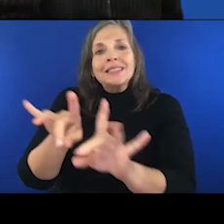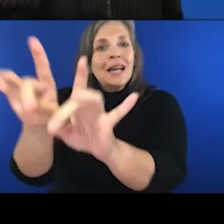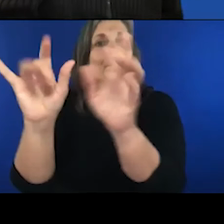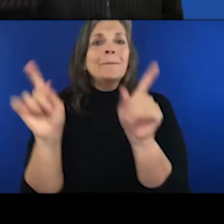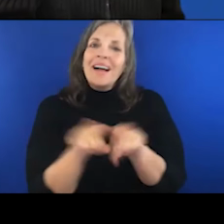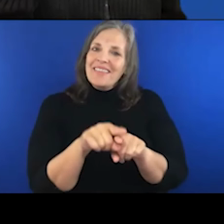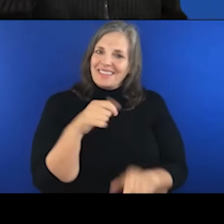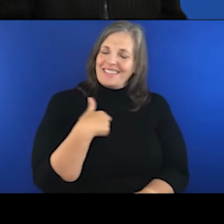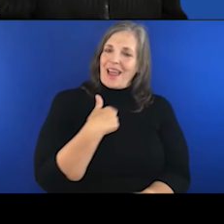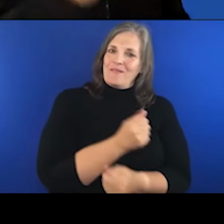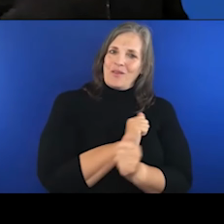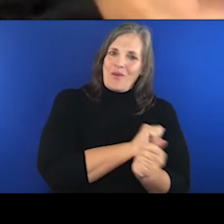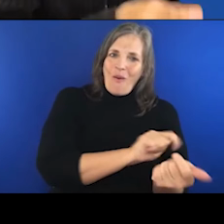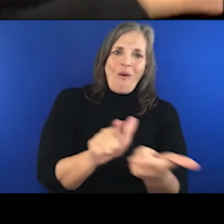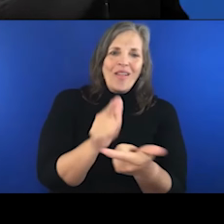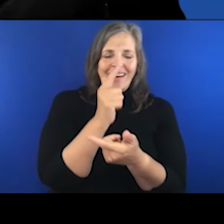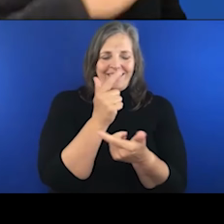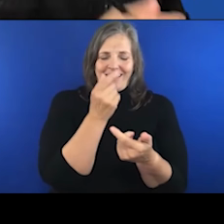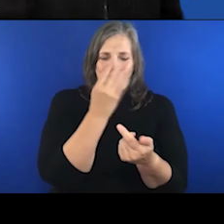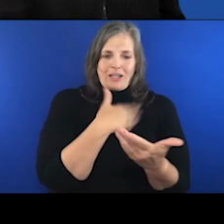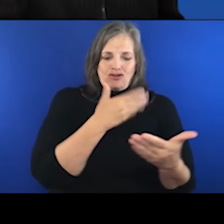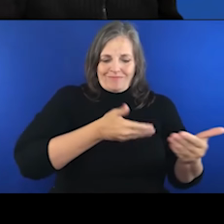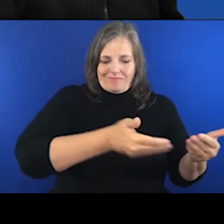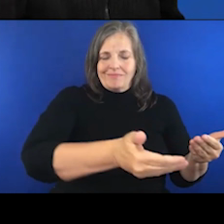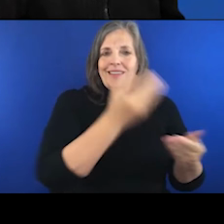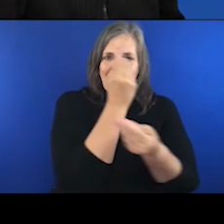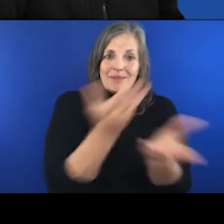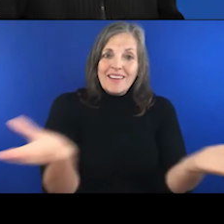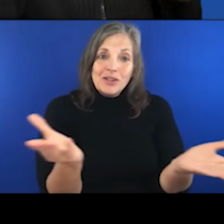giving you guys here today I'm going to give you links at the end of this for the resources there's